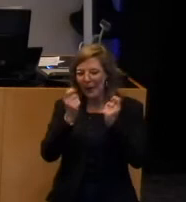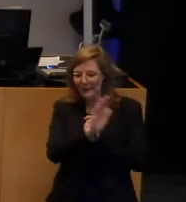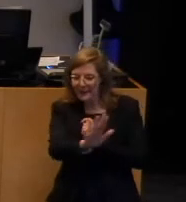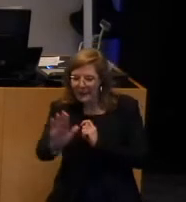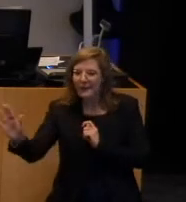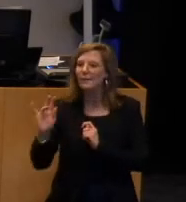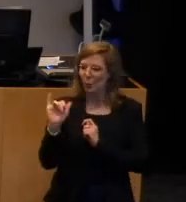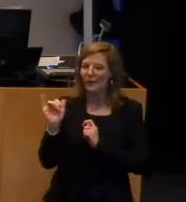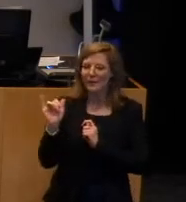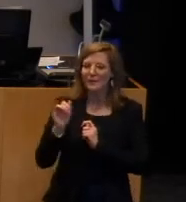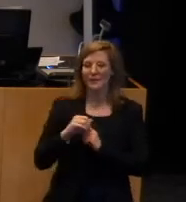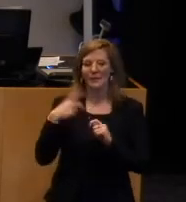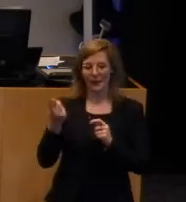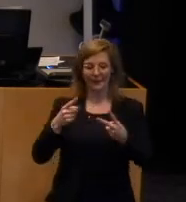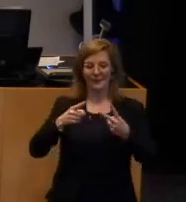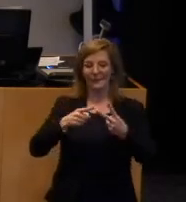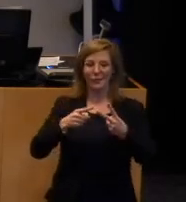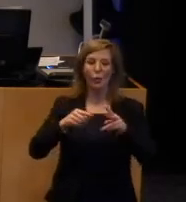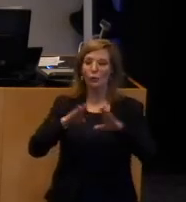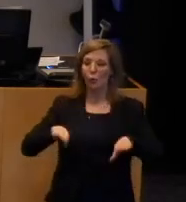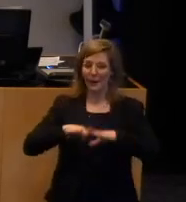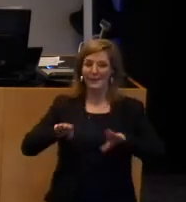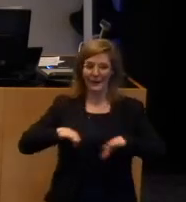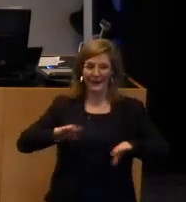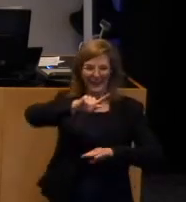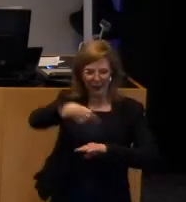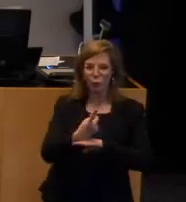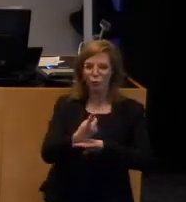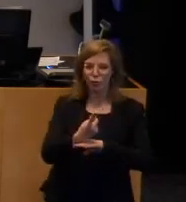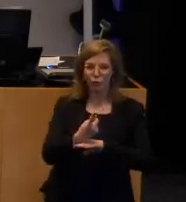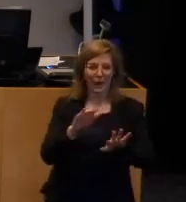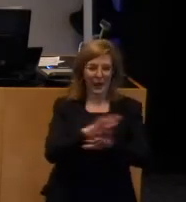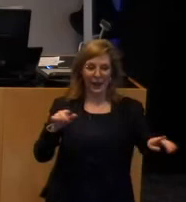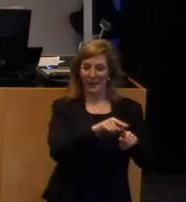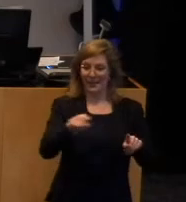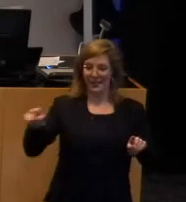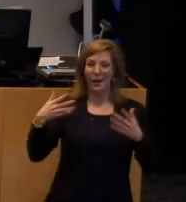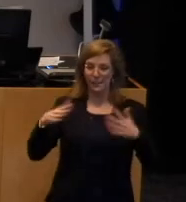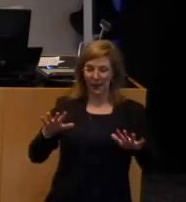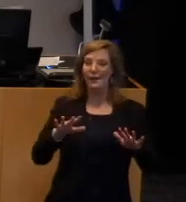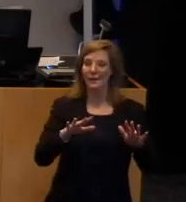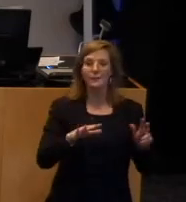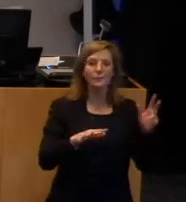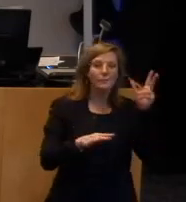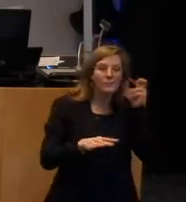Then there was a preparation session of one hour. So each interpreter could prepare the source text during one hour.